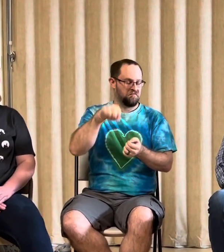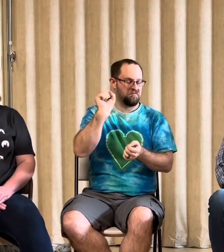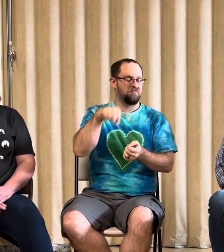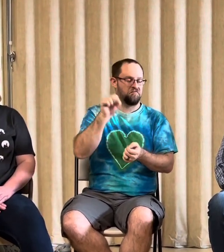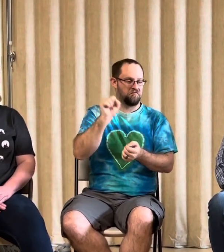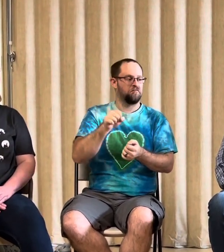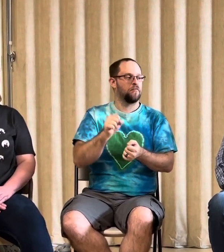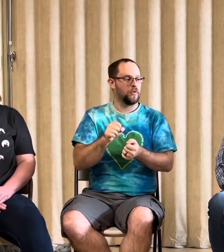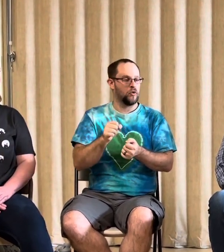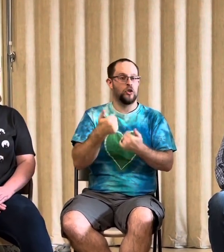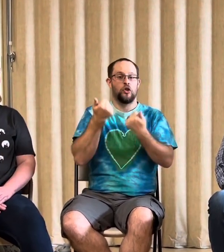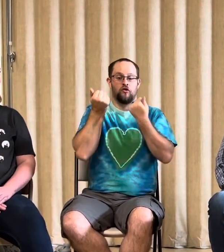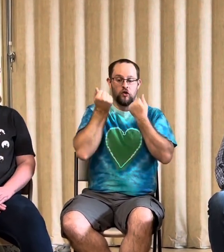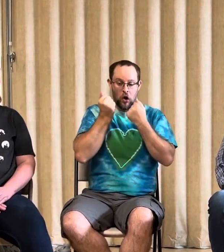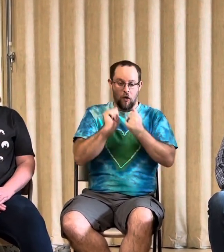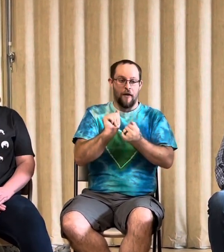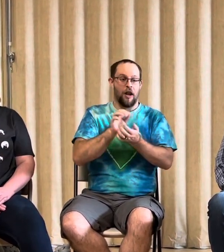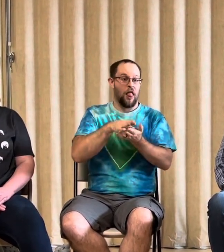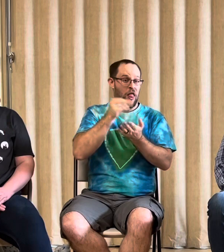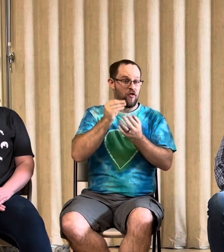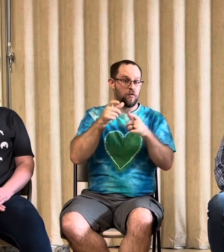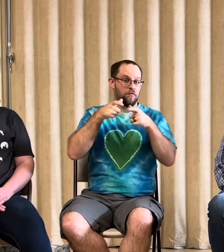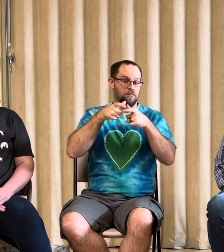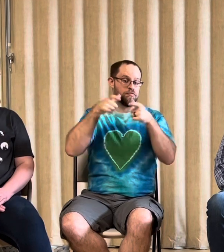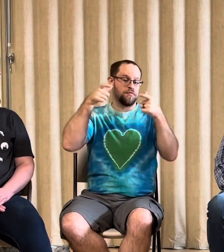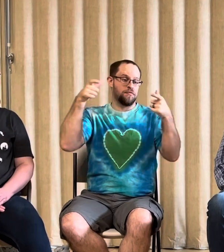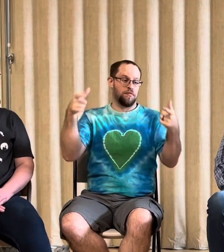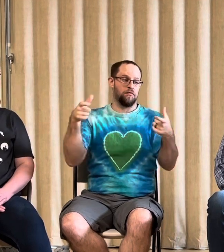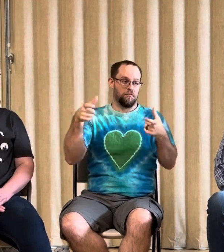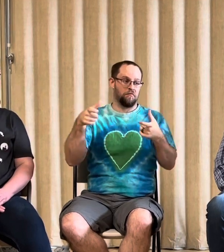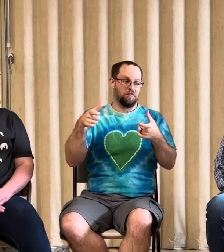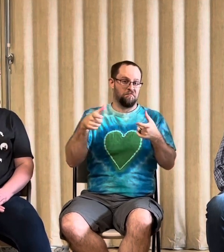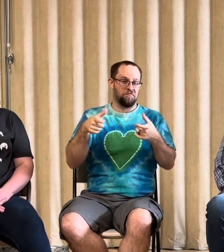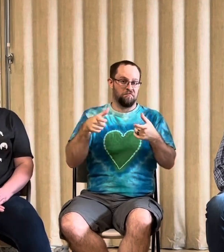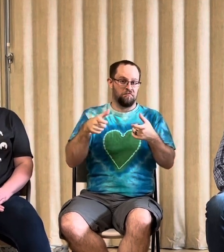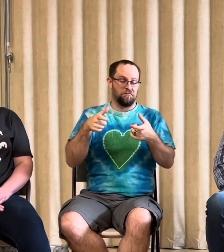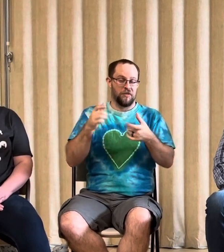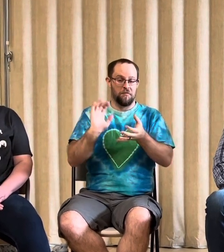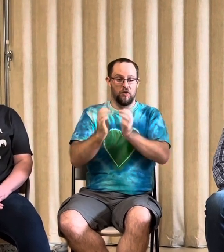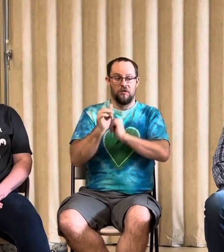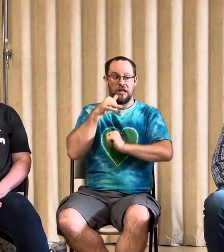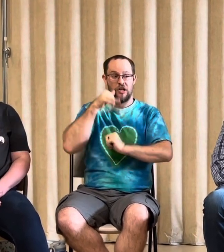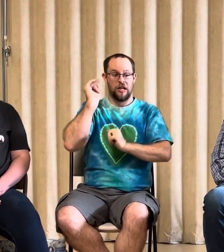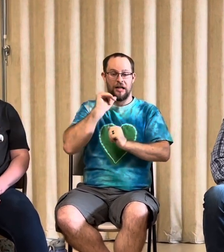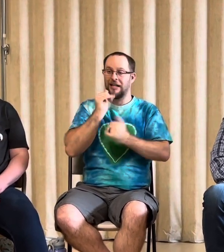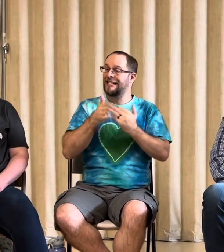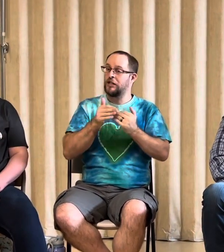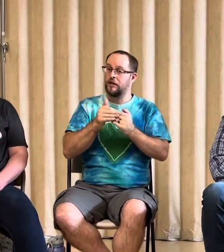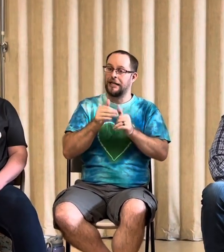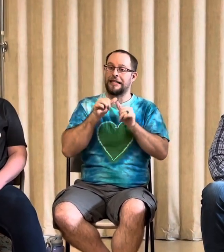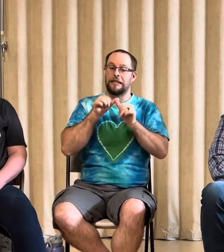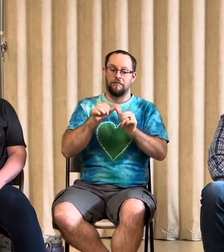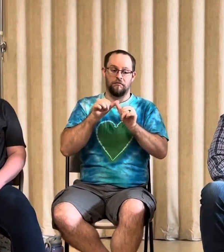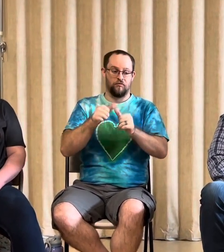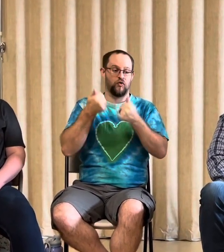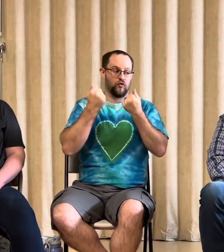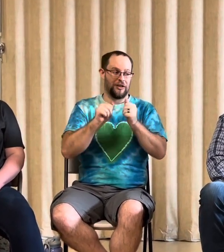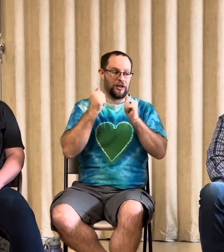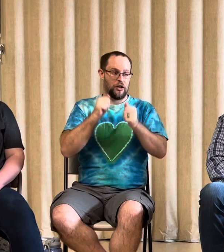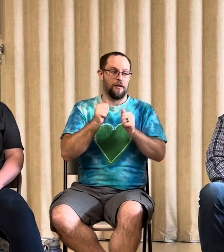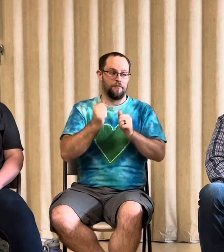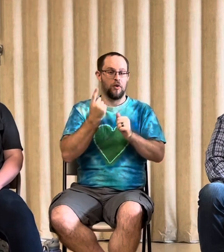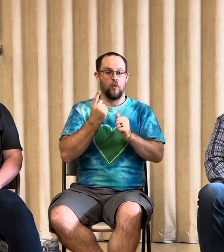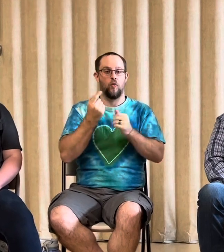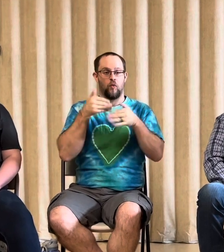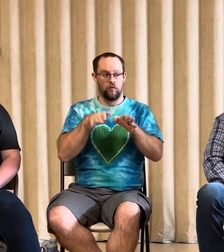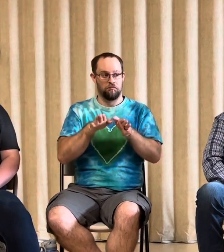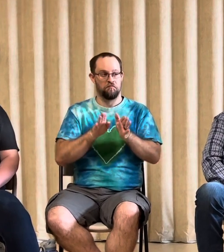When you've tried and learned you're bigger than you were a day ago. It's not easy to keep trying, but it's one good way to grow.